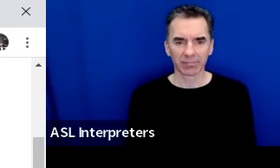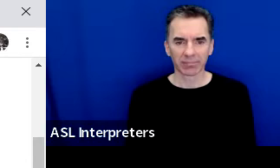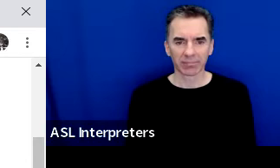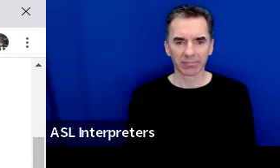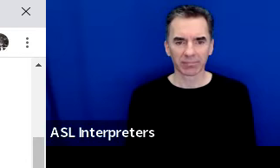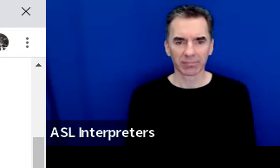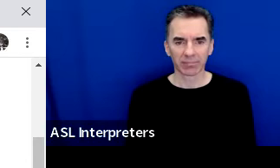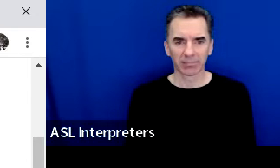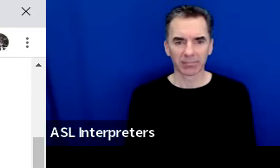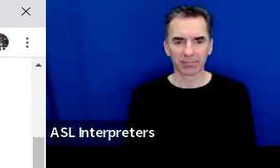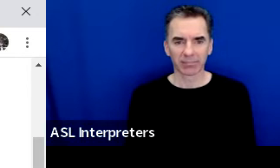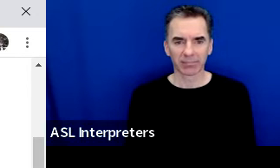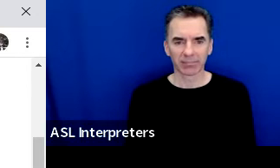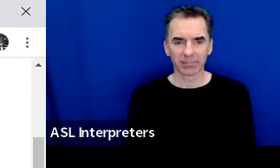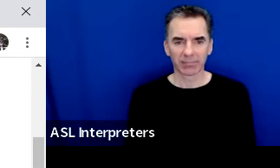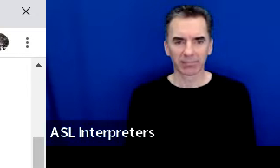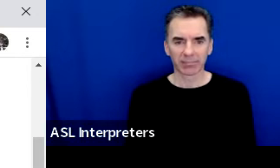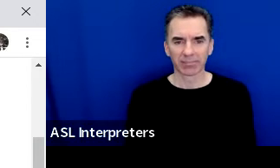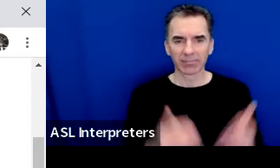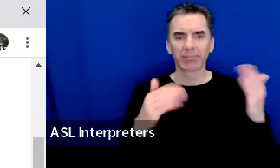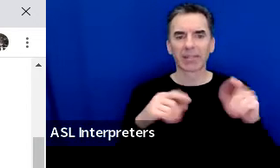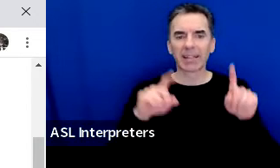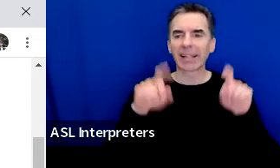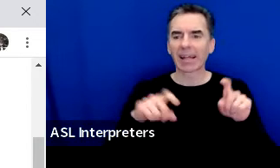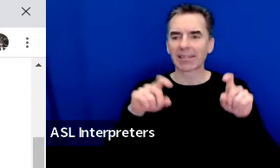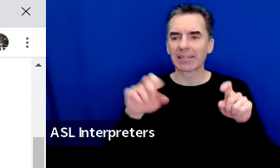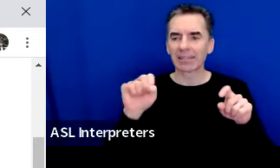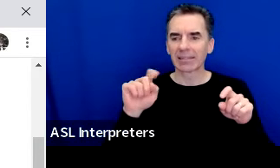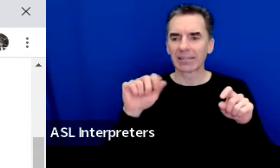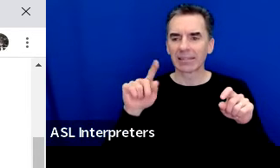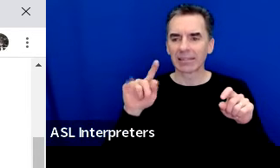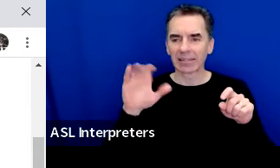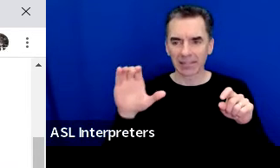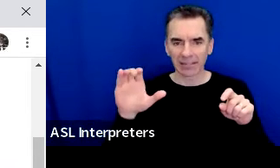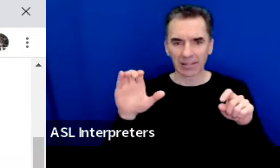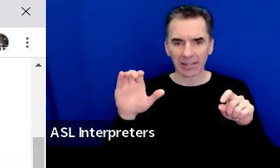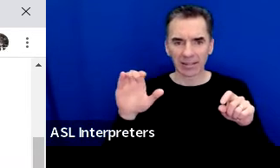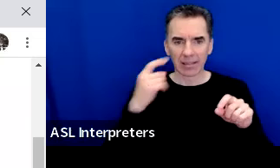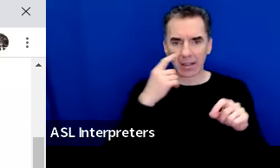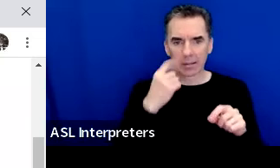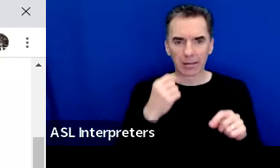Passed the test to. OK. It's a T, and I can't do this in my head.